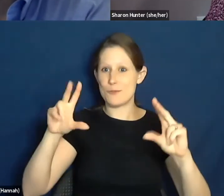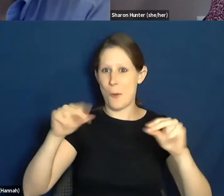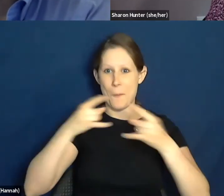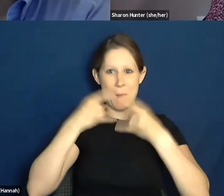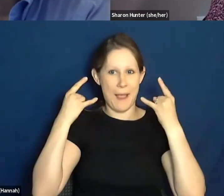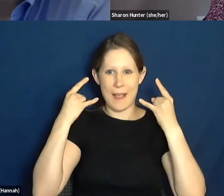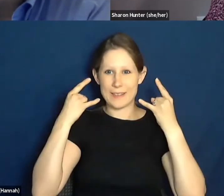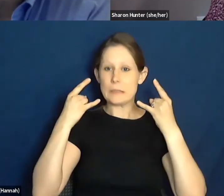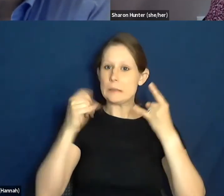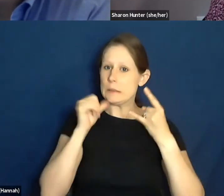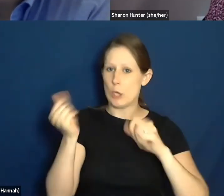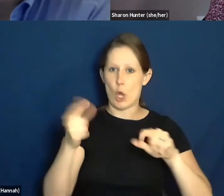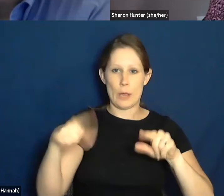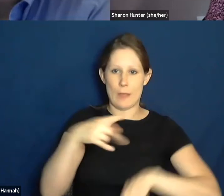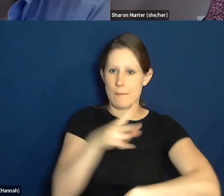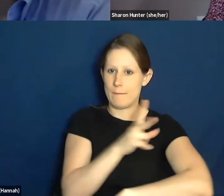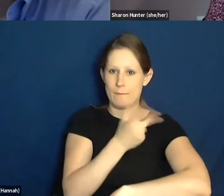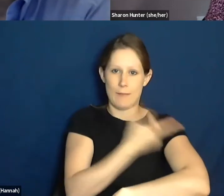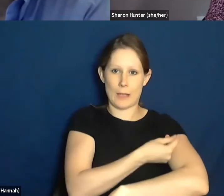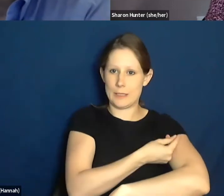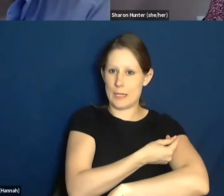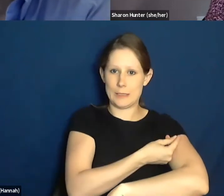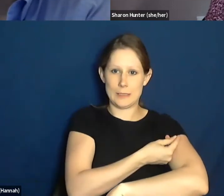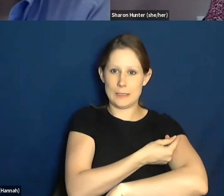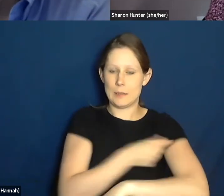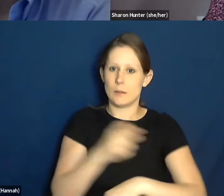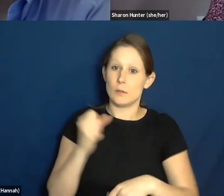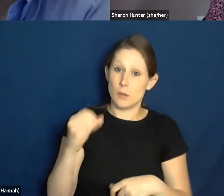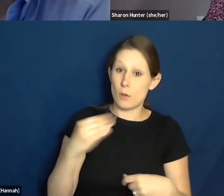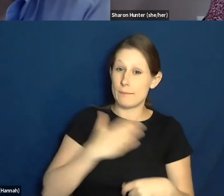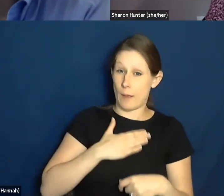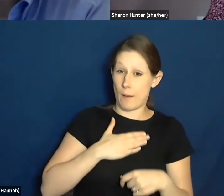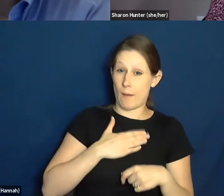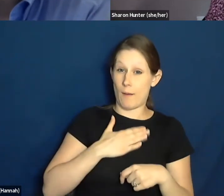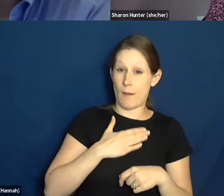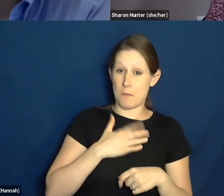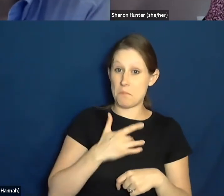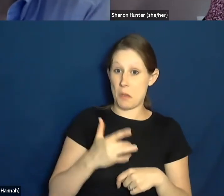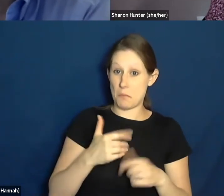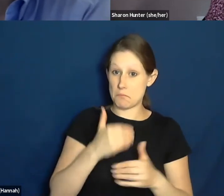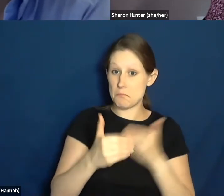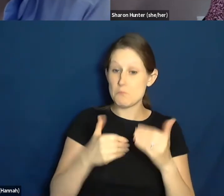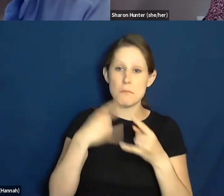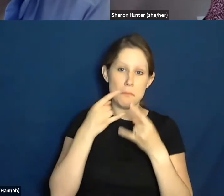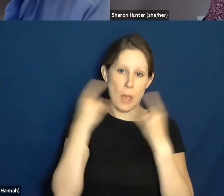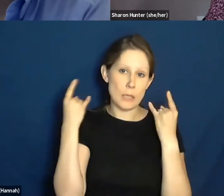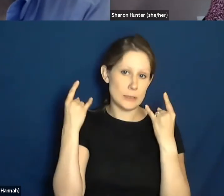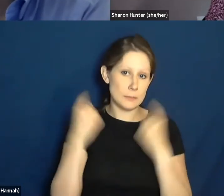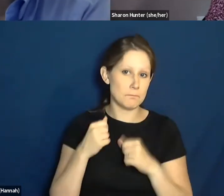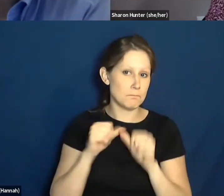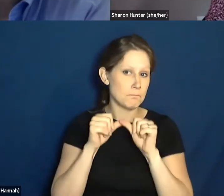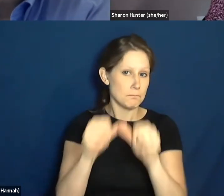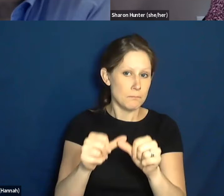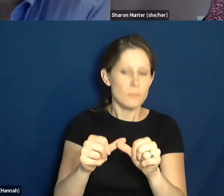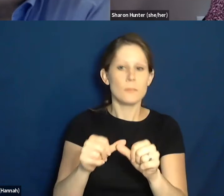not all vaccinated. So in my own practice, I wear a mask, indicated for people who are